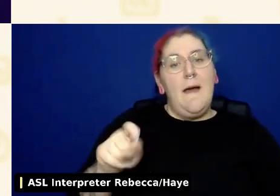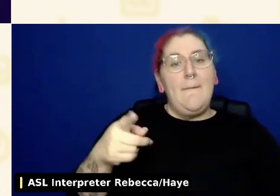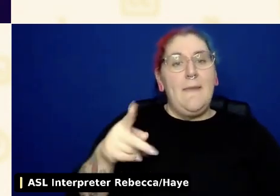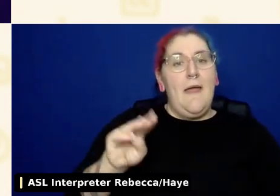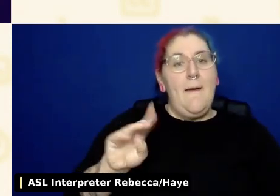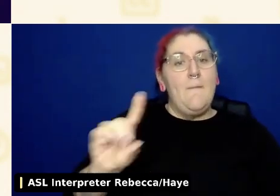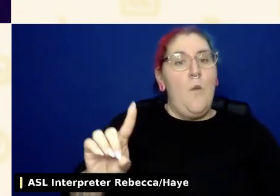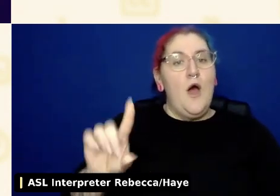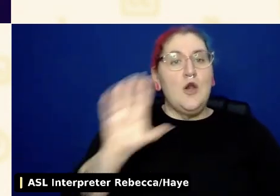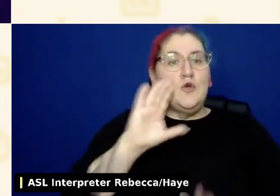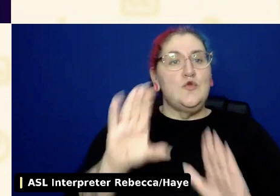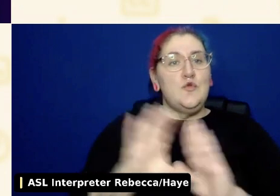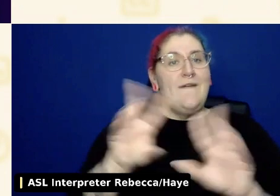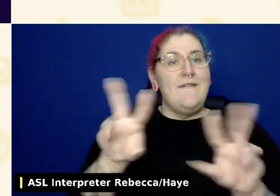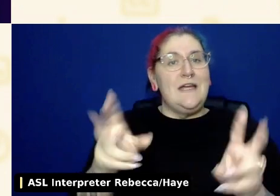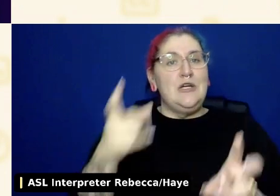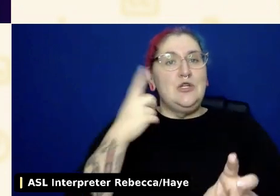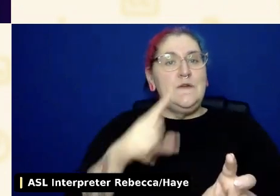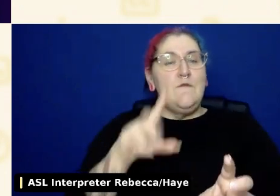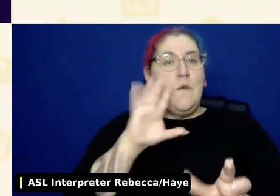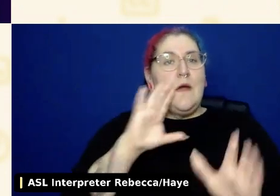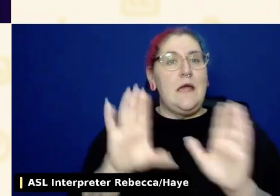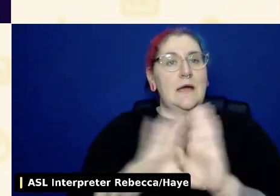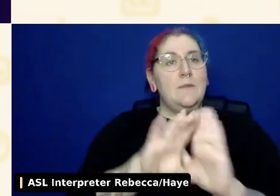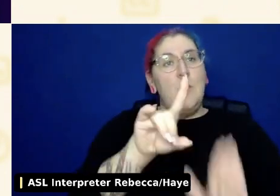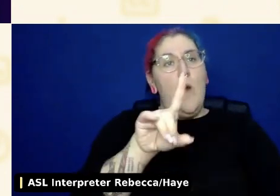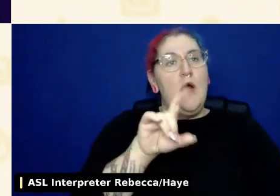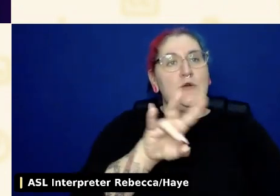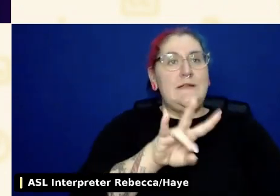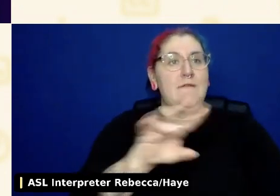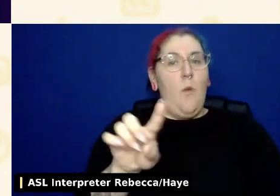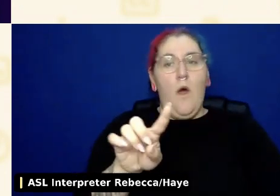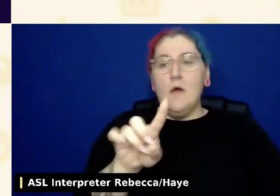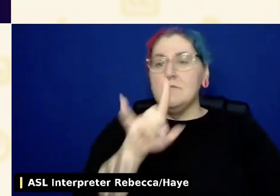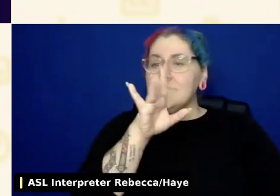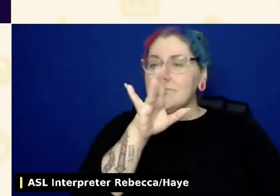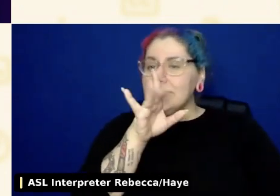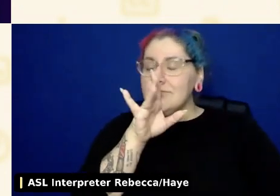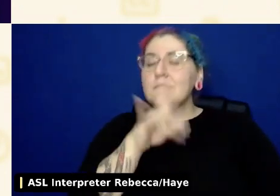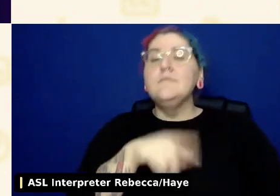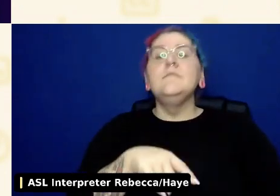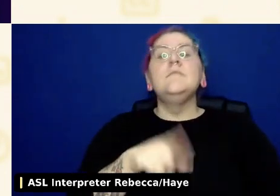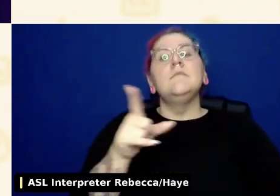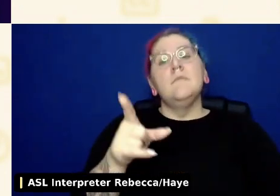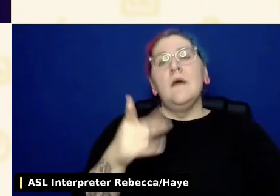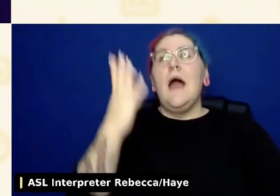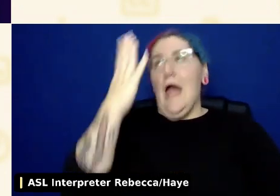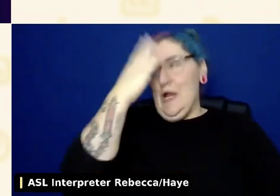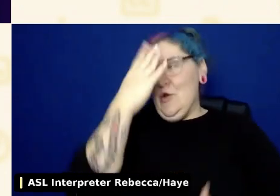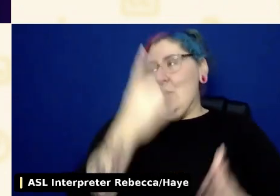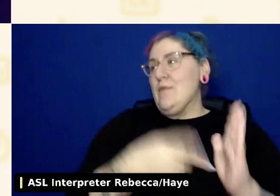So when I read the testimonial avatar, I knew this is part of the testimonial block somewhere.